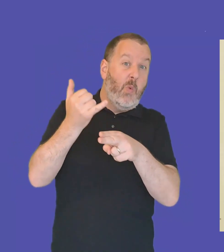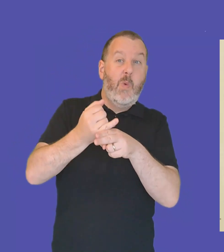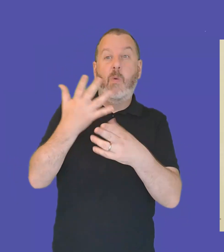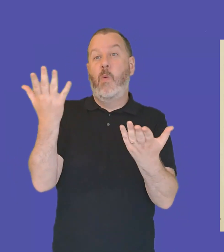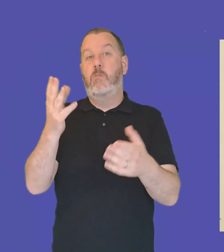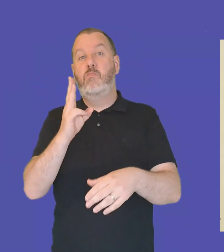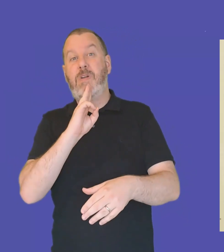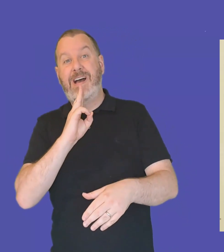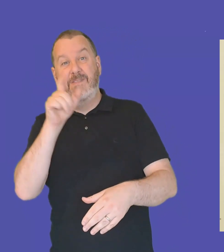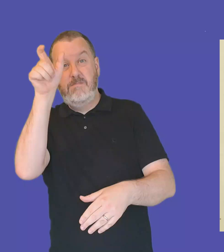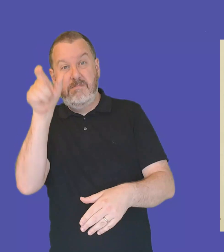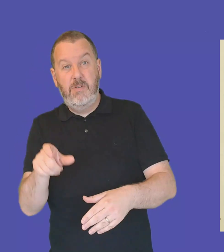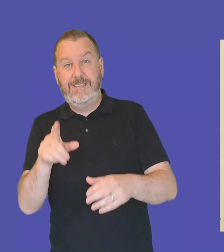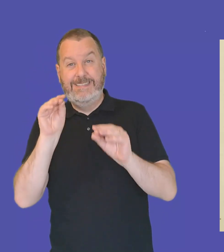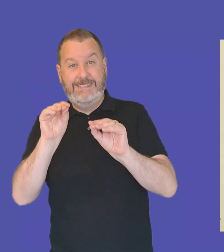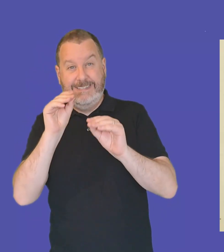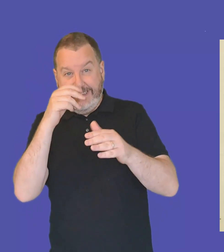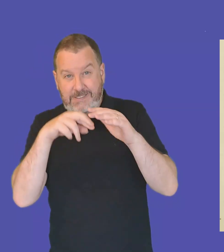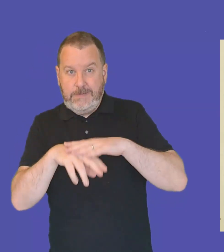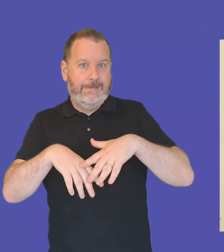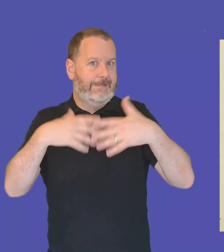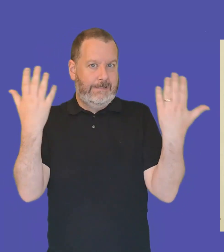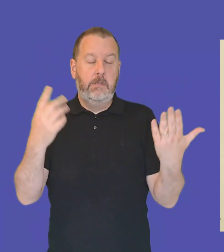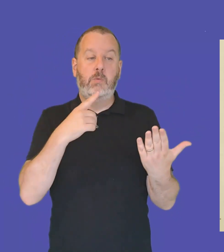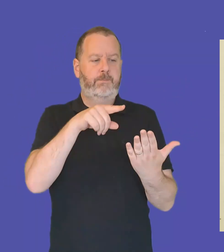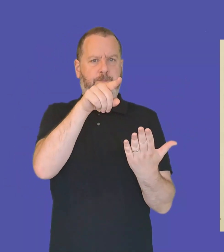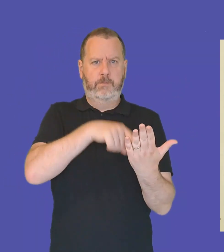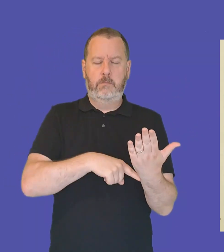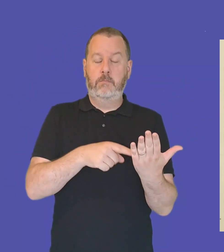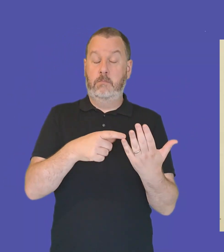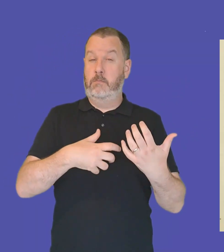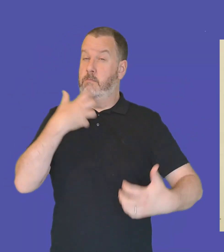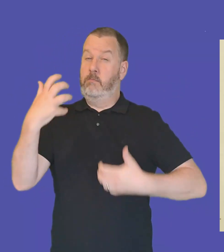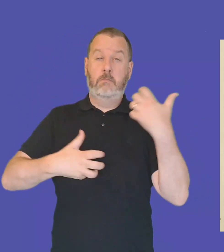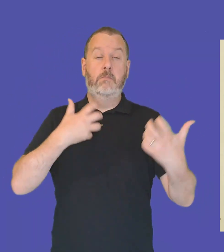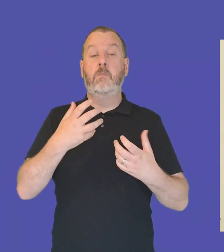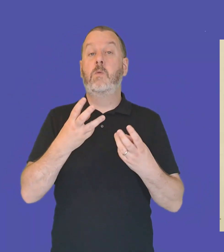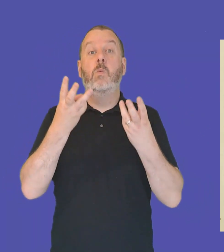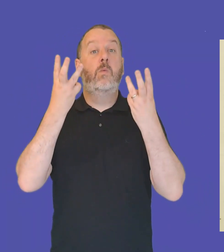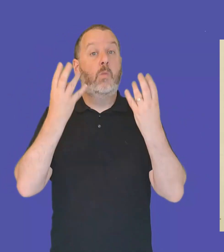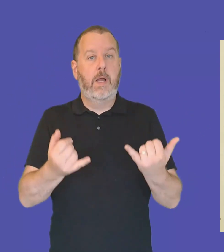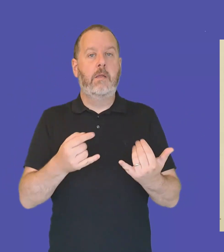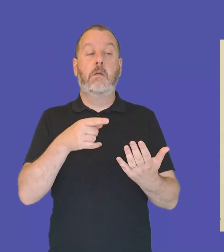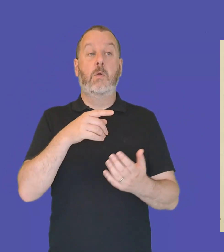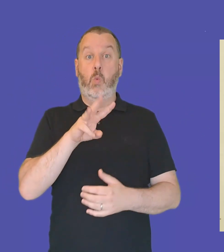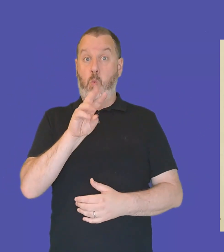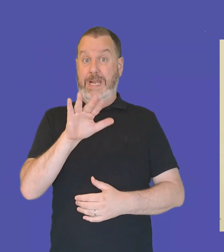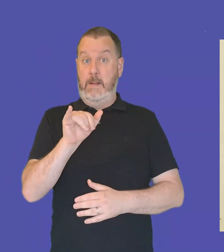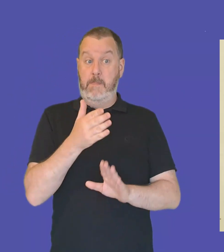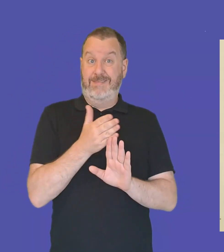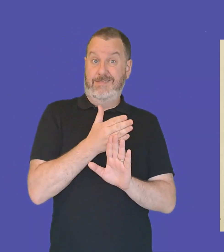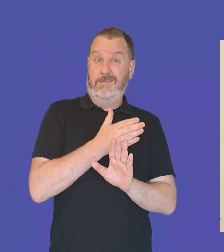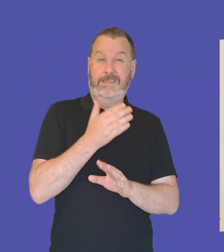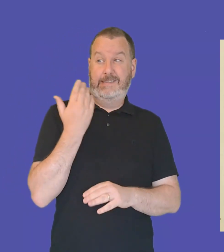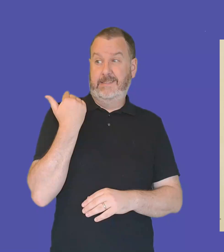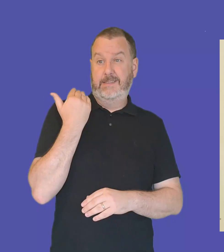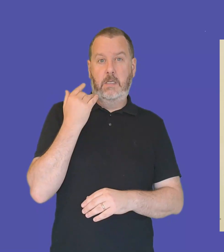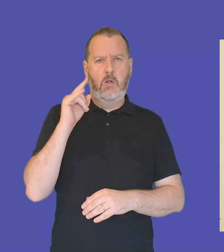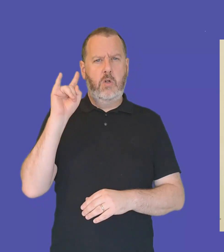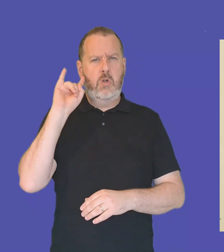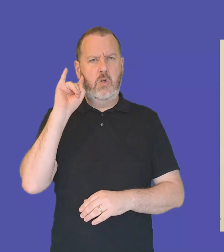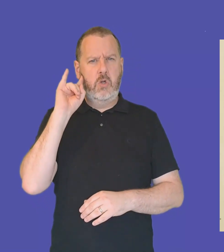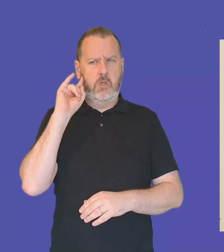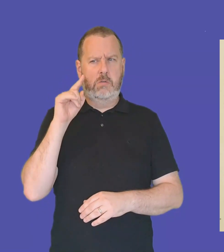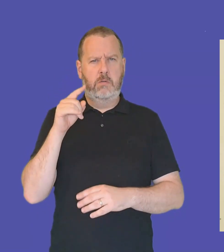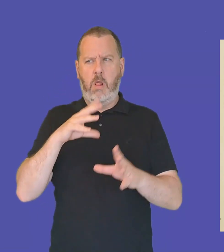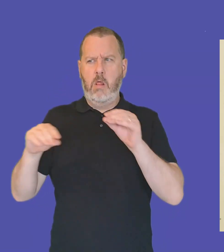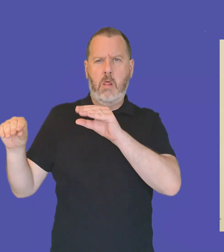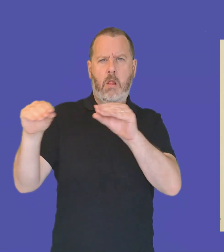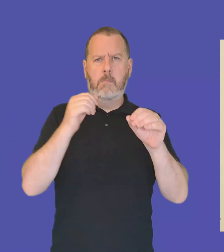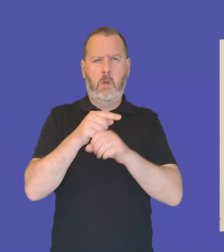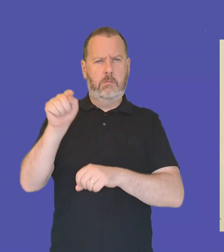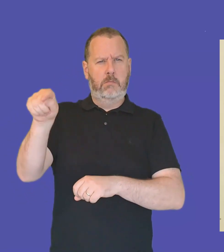as of yet, or whether this was a schoolteacher or private tutor.